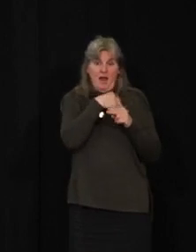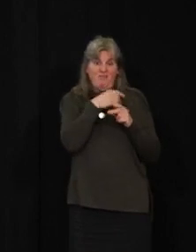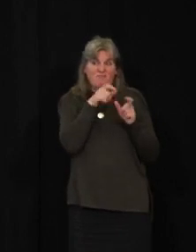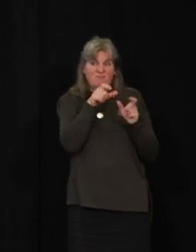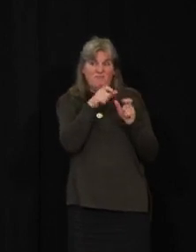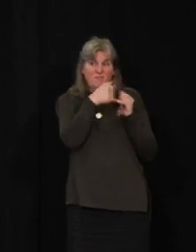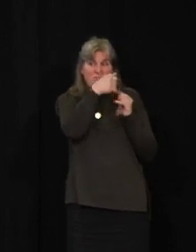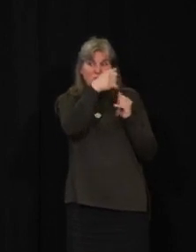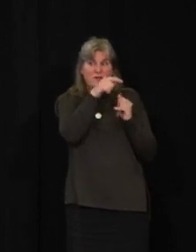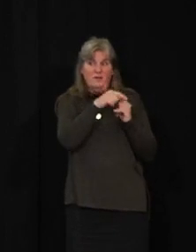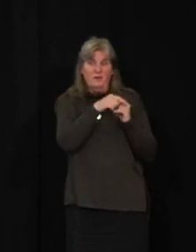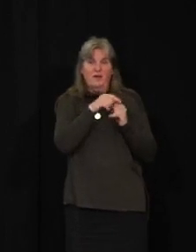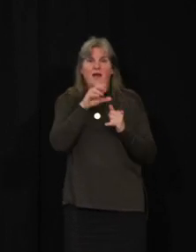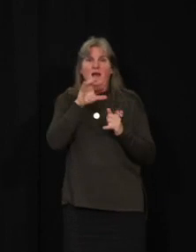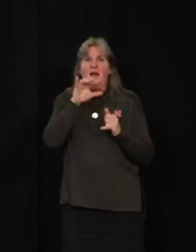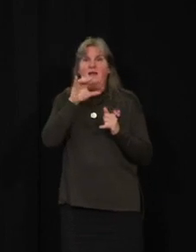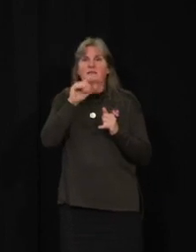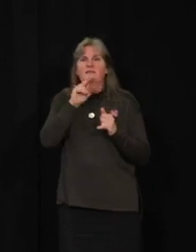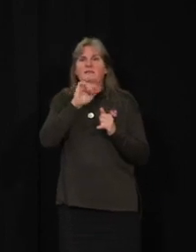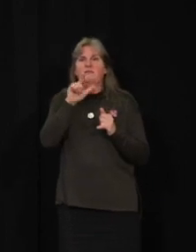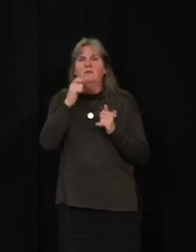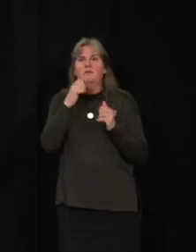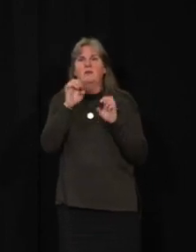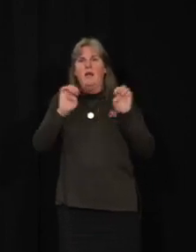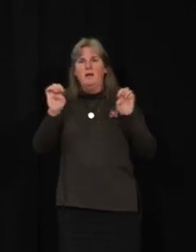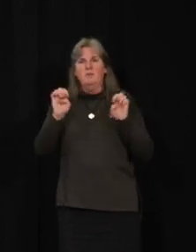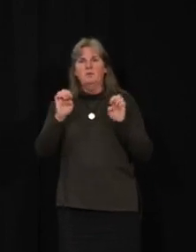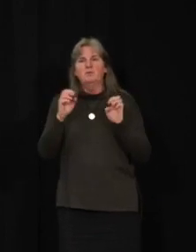the Department of community services, we have identified in